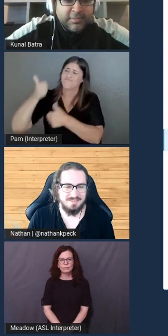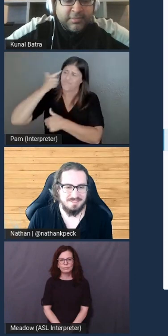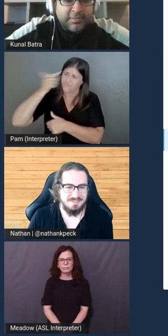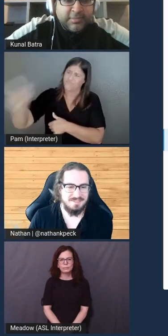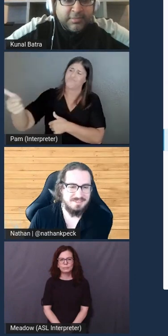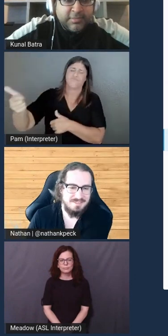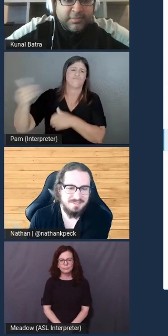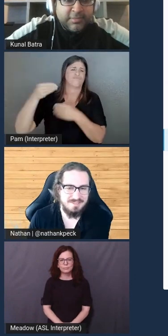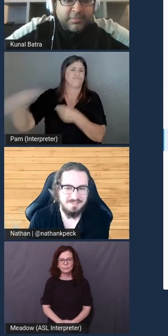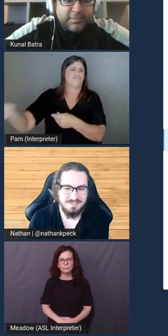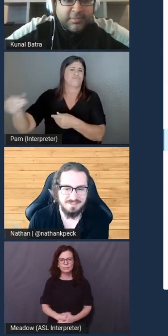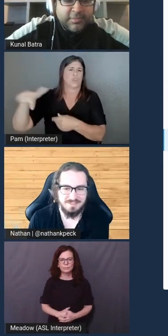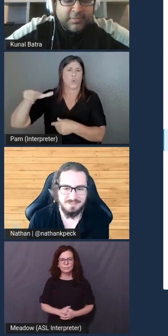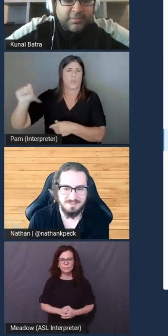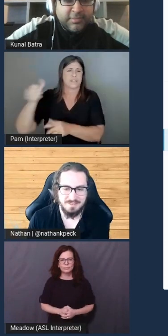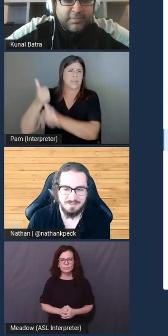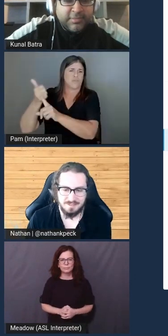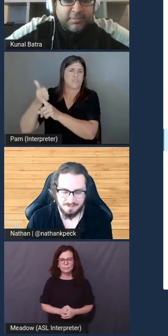and then, let QuickSight take care of it.